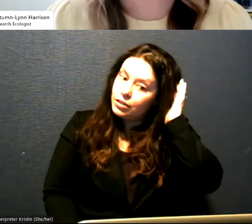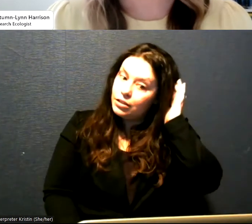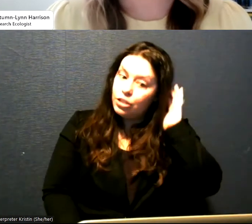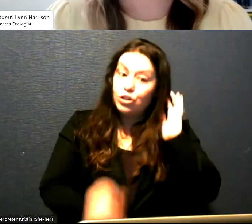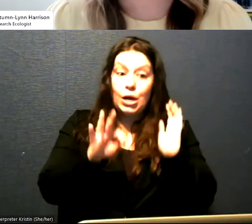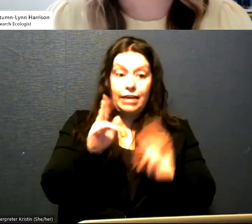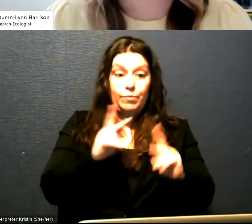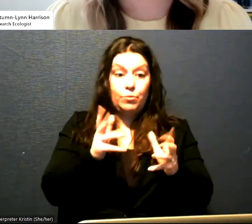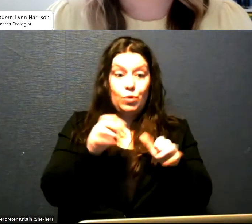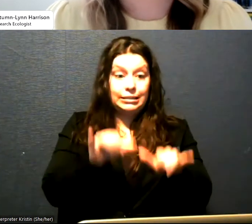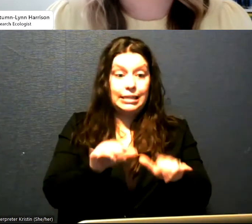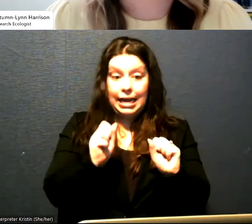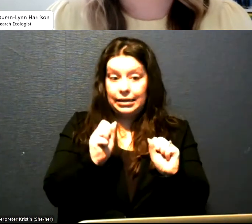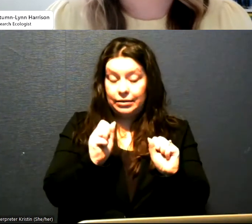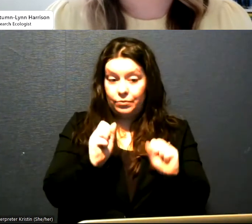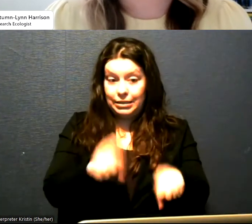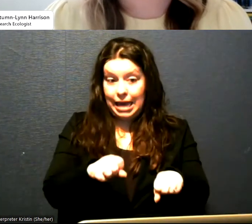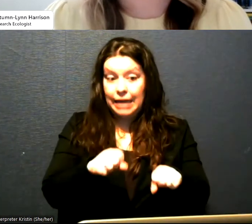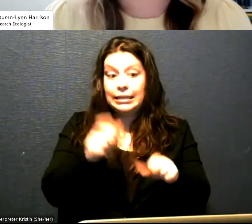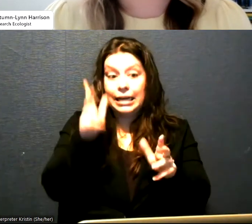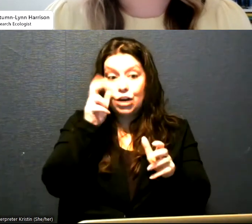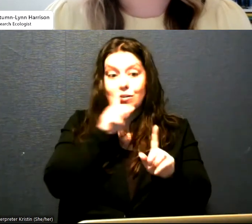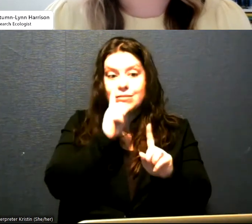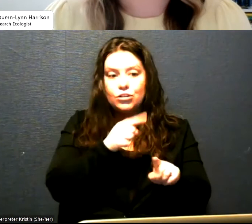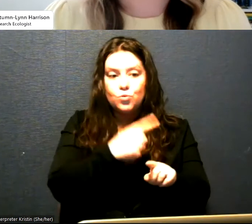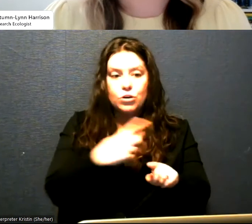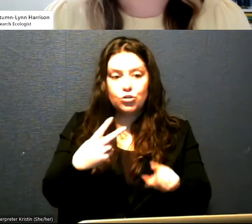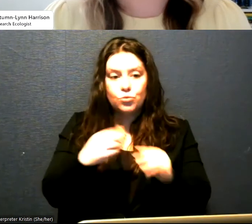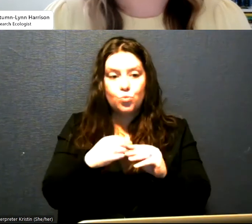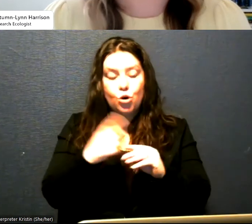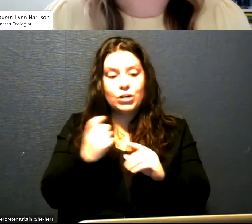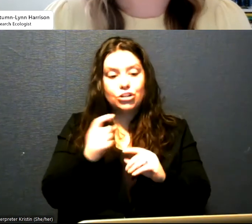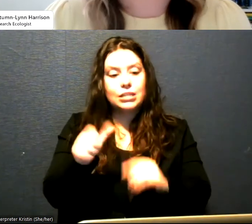more answers we would love to have you uh, and another one for you, Autumn-Lynn. Is it hard to